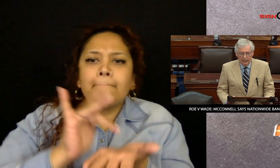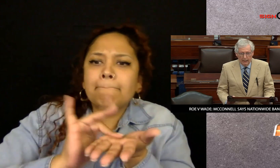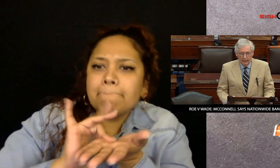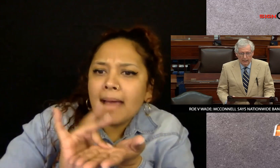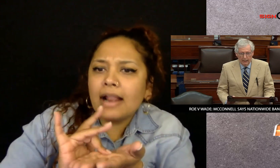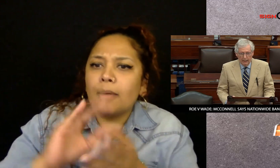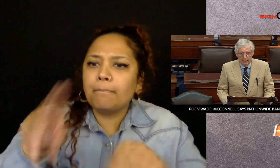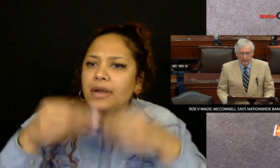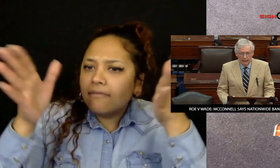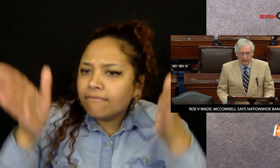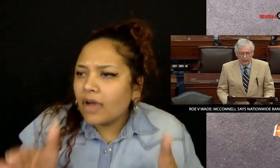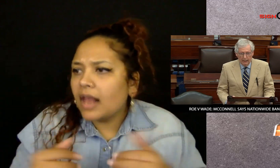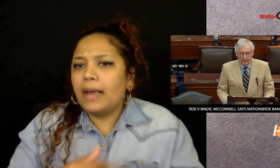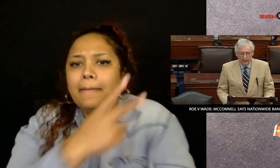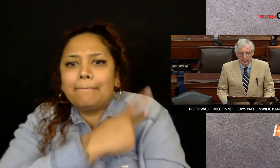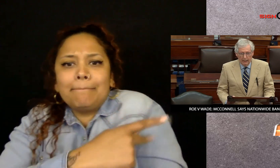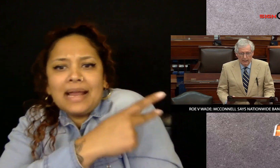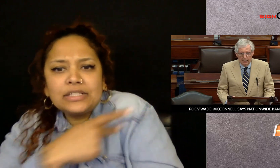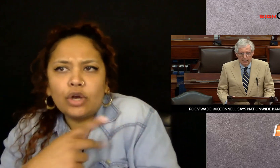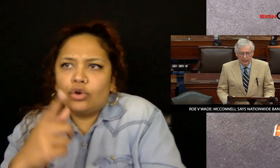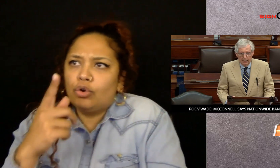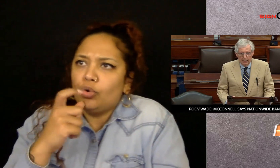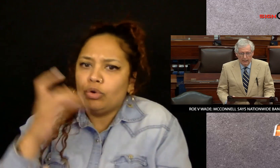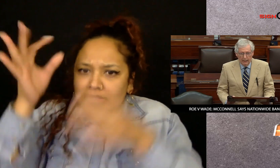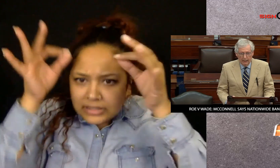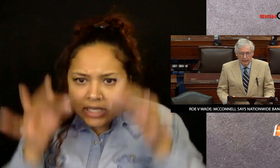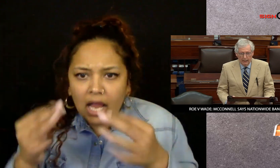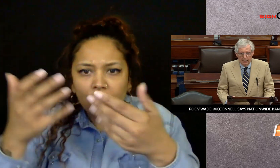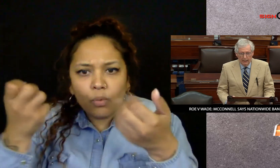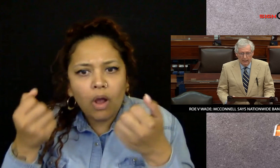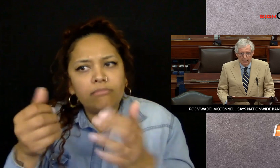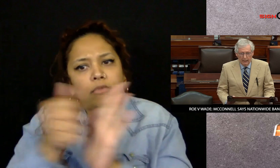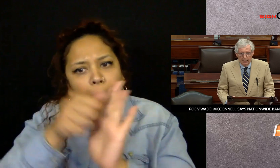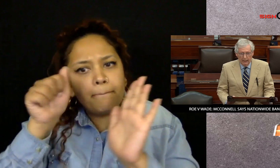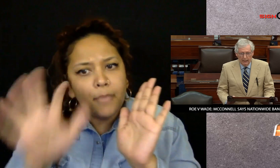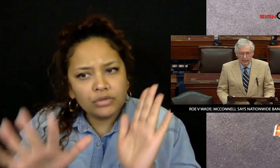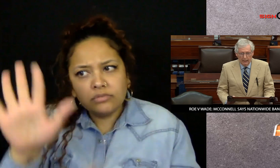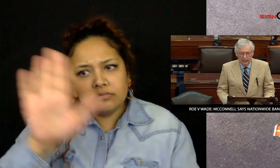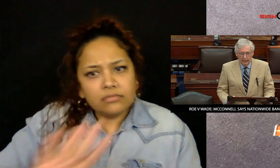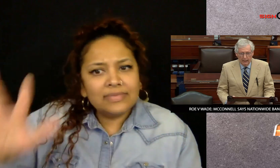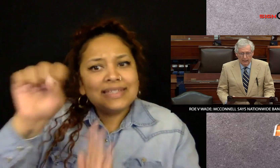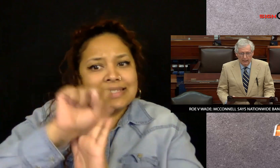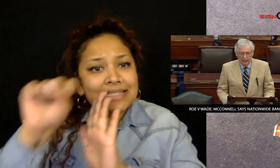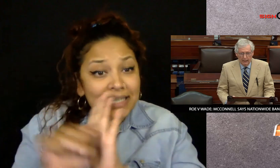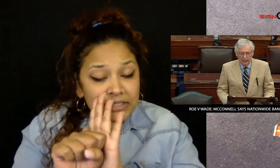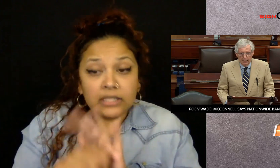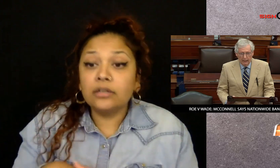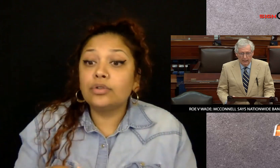a first in the nation law to protect medical providers and patients who seek an abortion